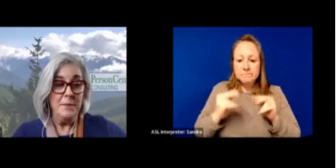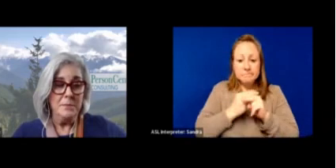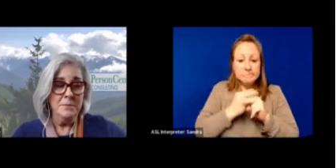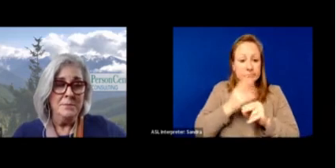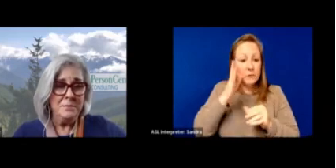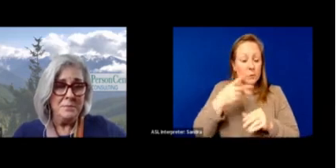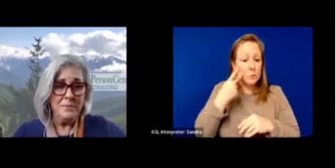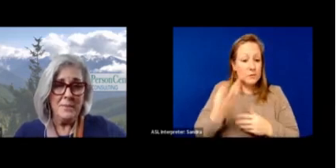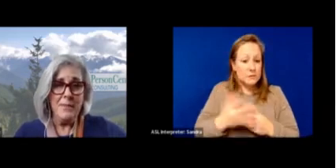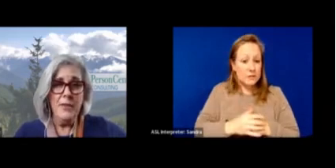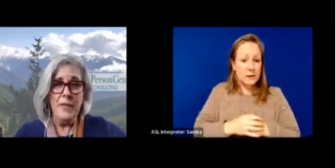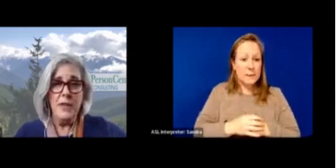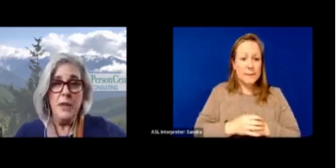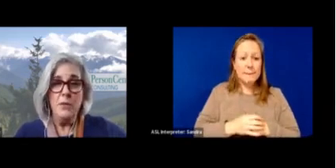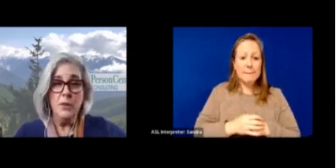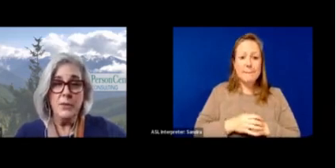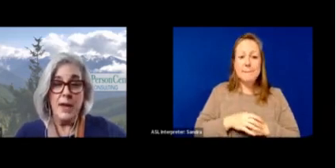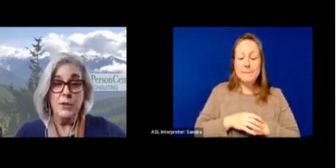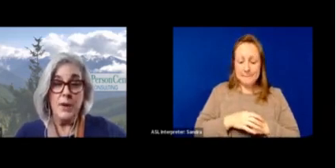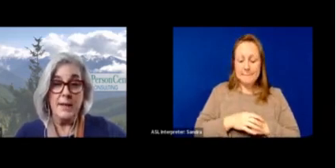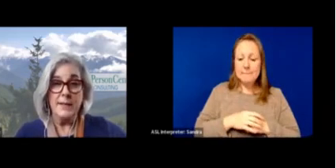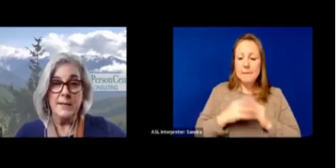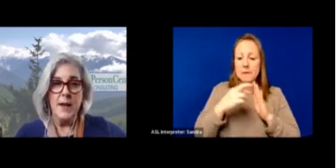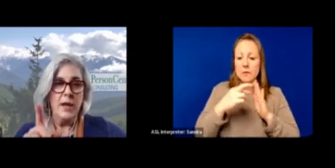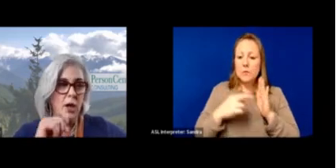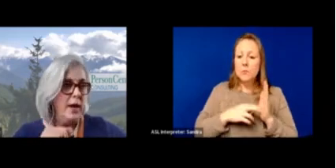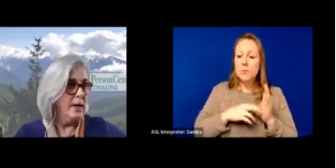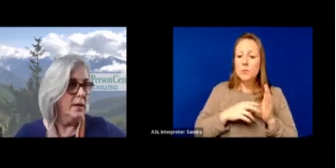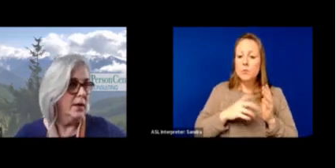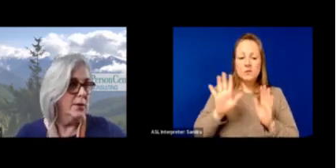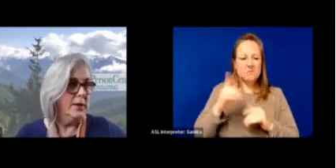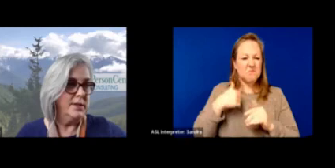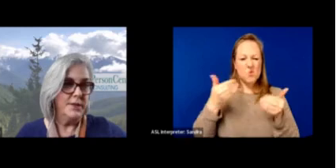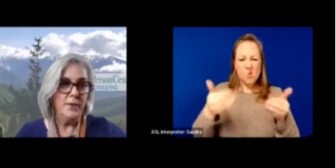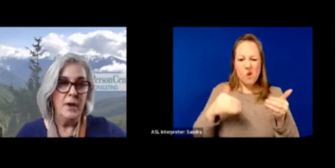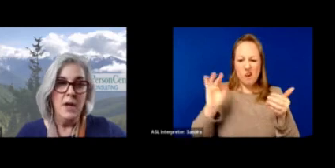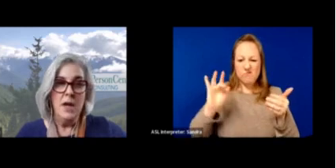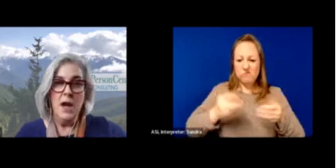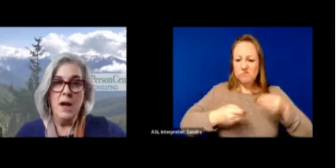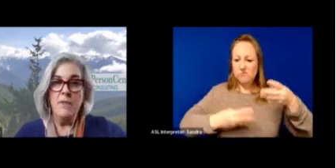ahead and click through this also. That the document needs to and this we find a lot of people